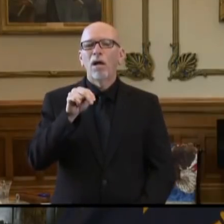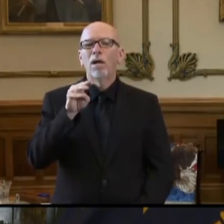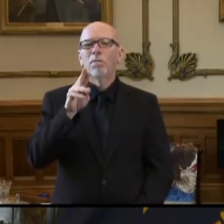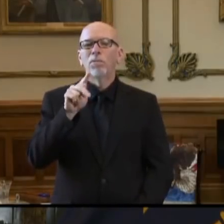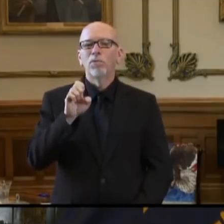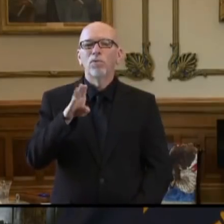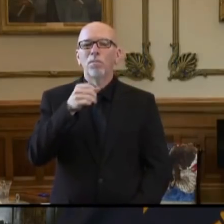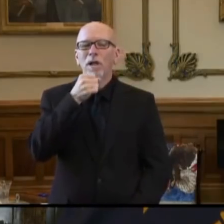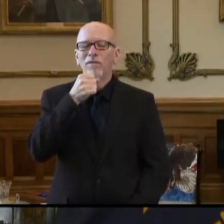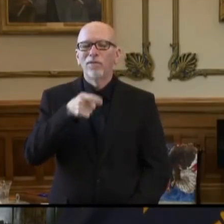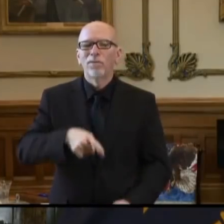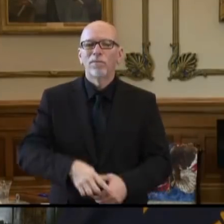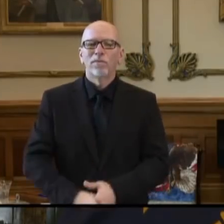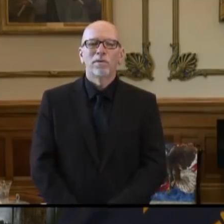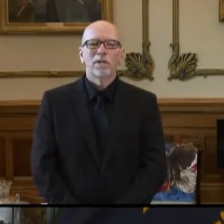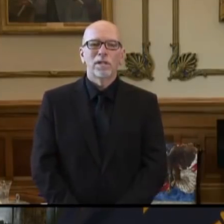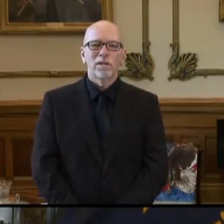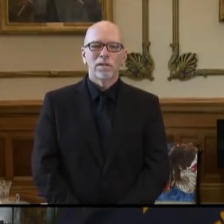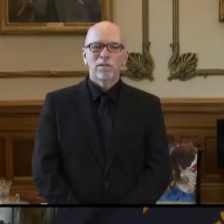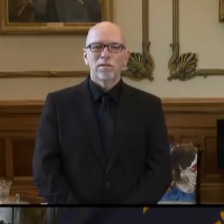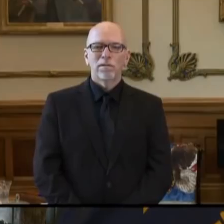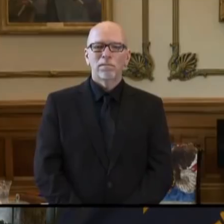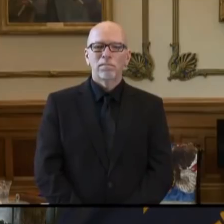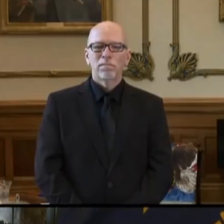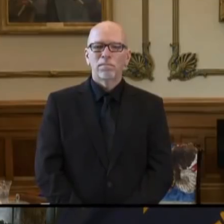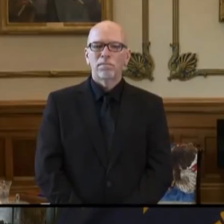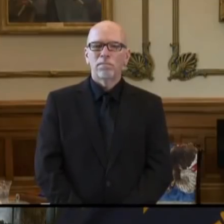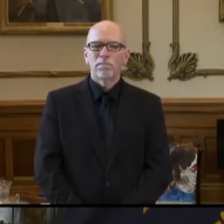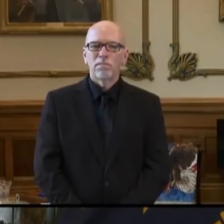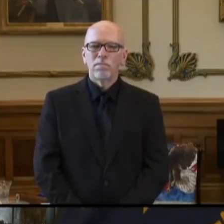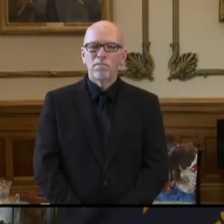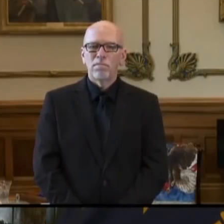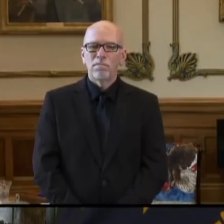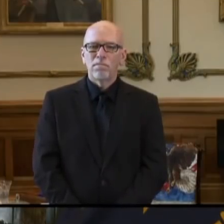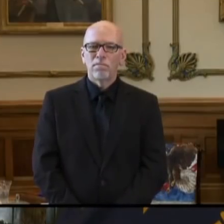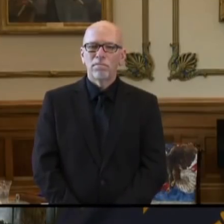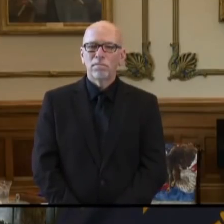, WHICH WHICH TV YOU NEED TO MUTE YOUR